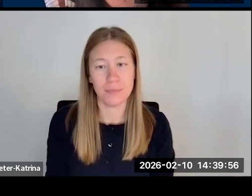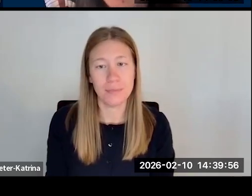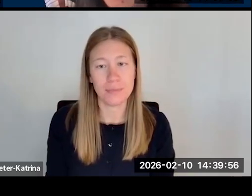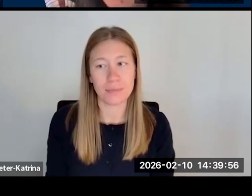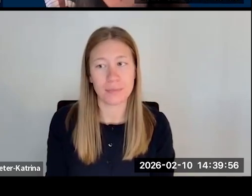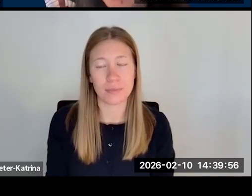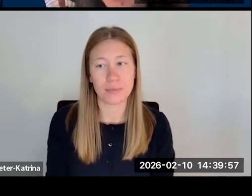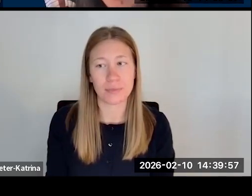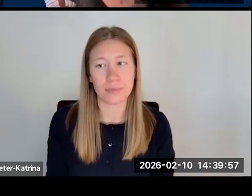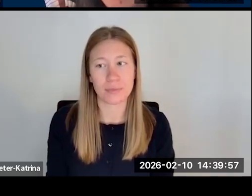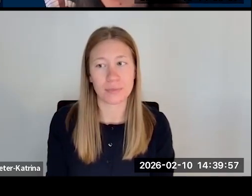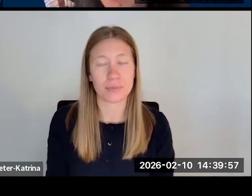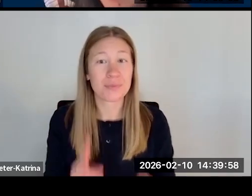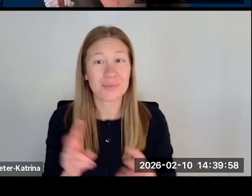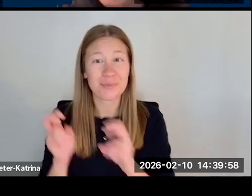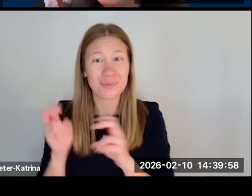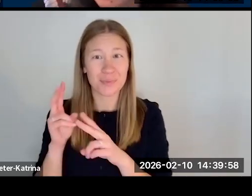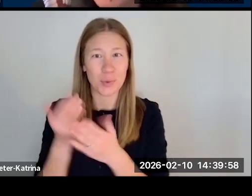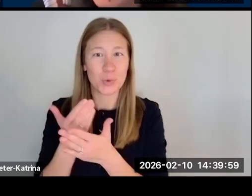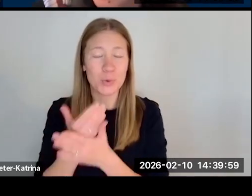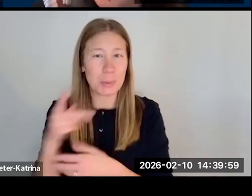pull in this purple shade and it passes.